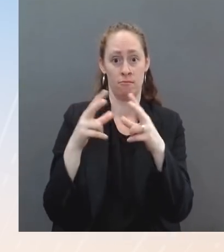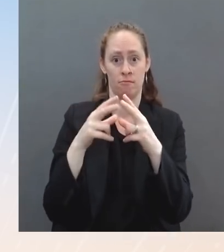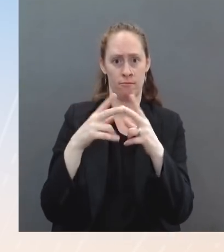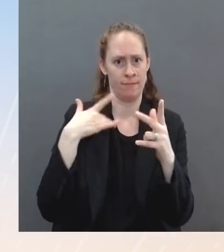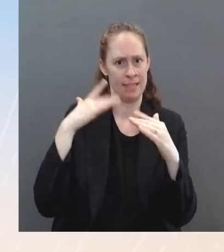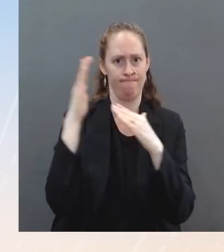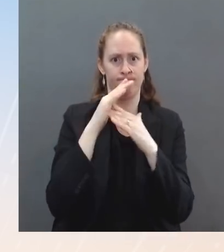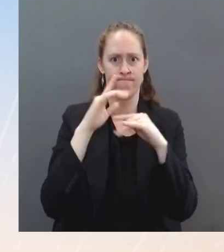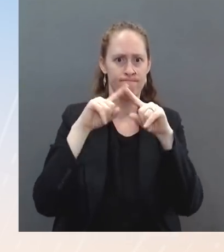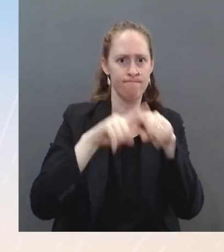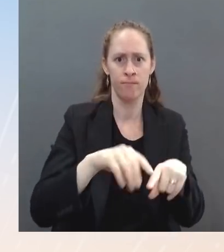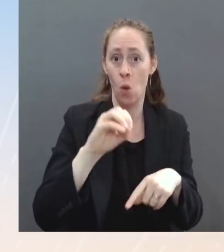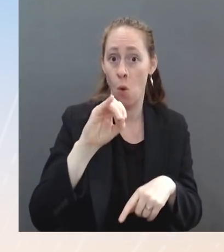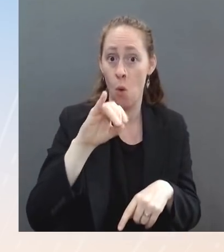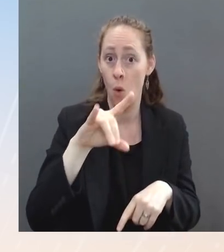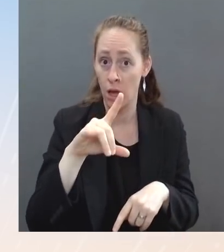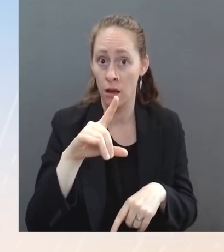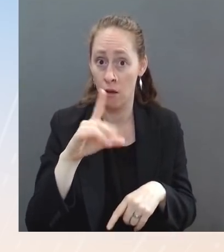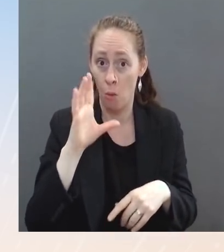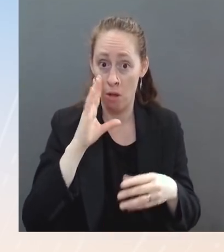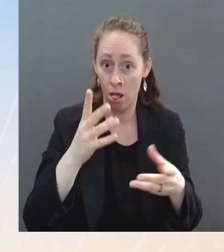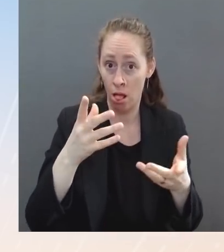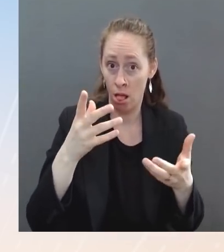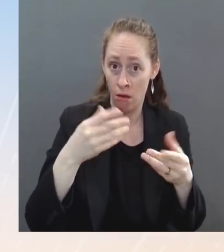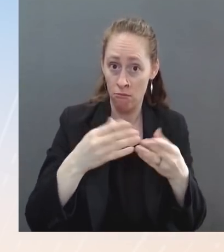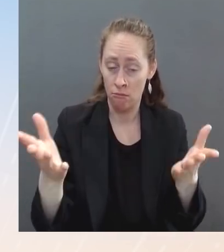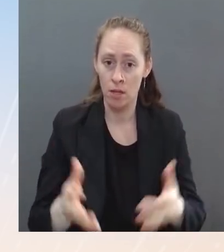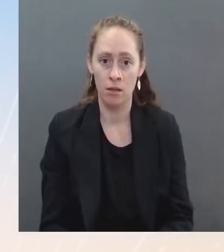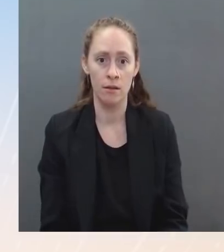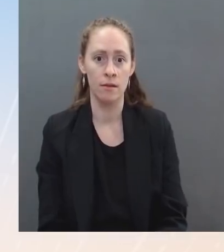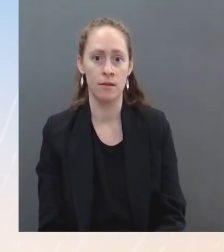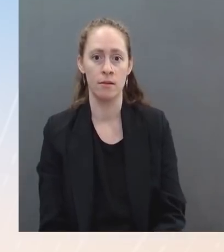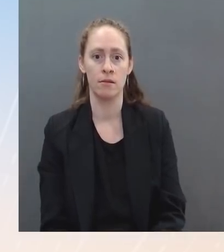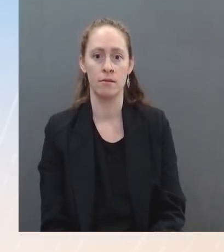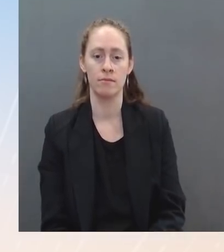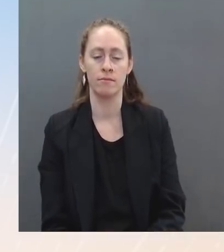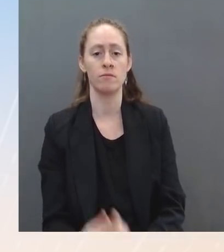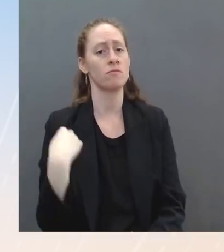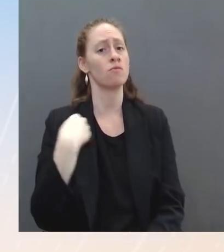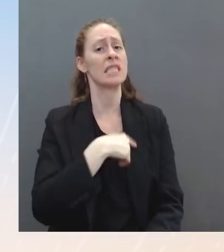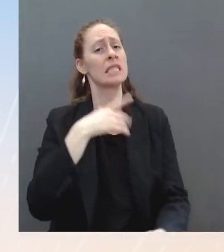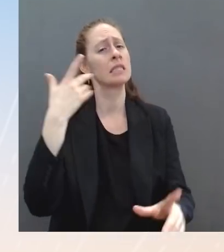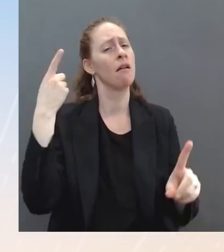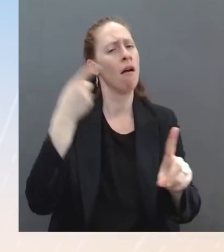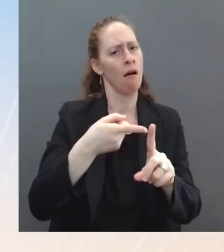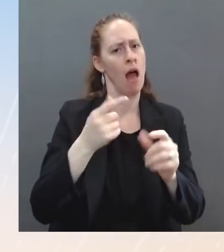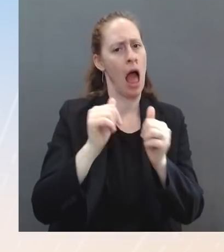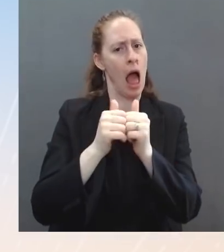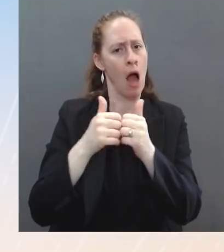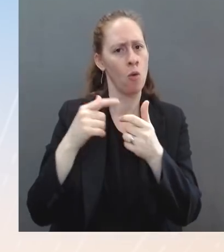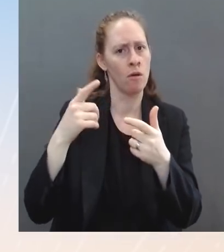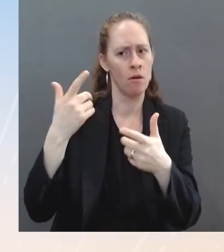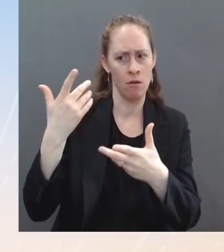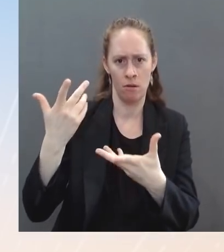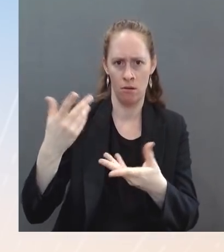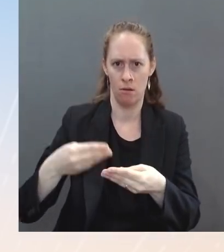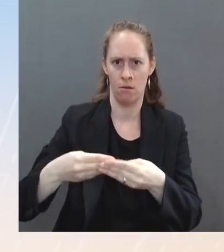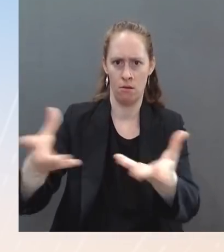the issue is actually where are the countr- -- who are the countries that actually have the largest reserves -- not the largest consumers, but the largest reserves.